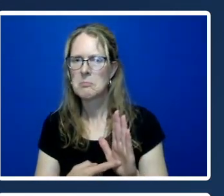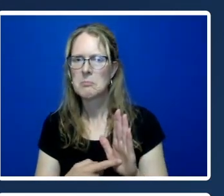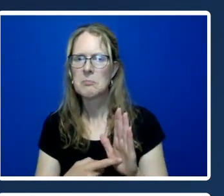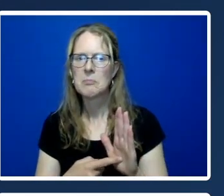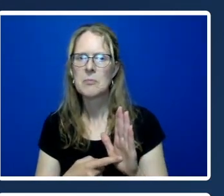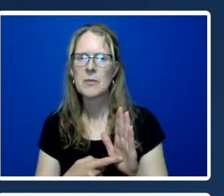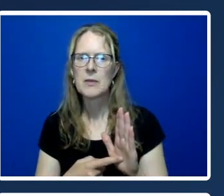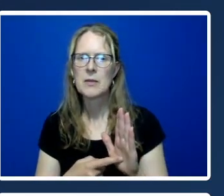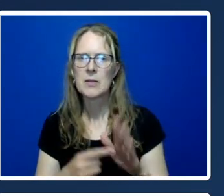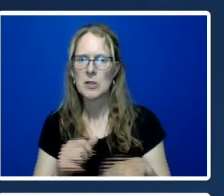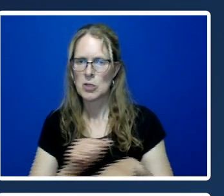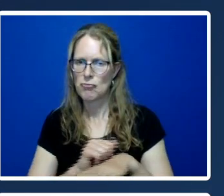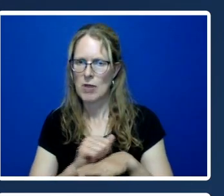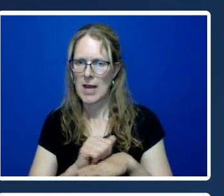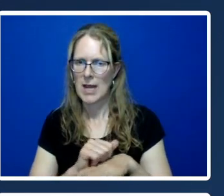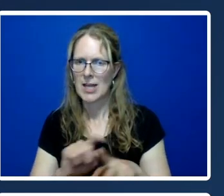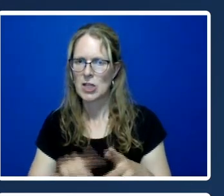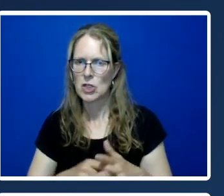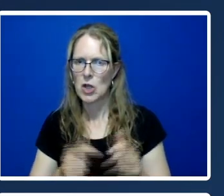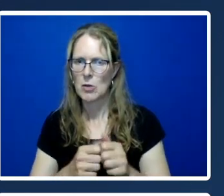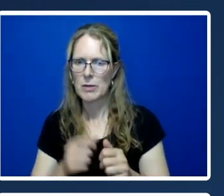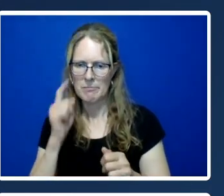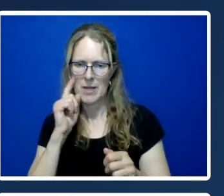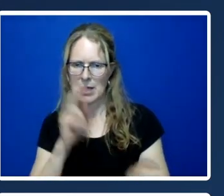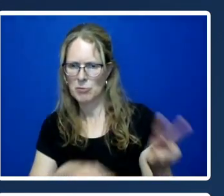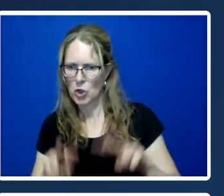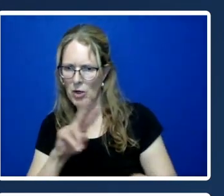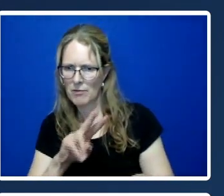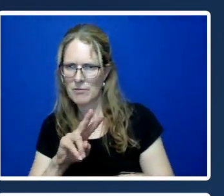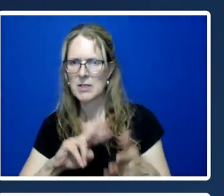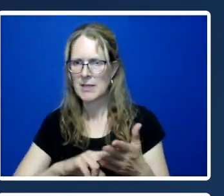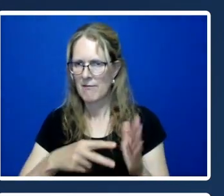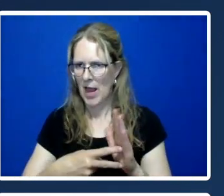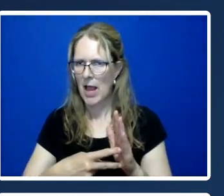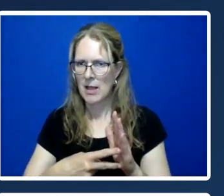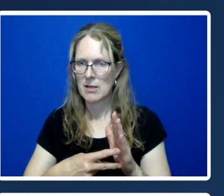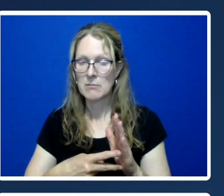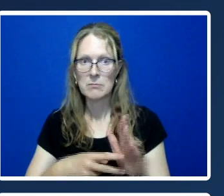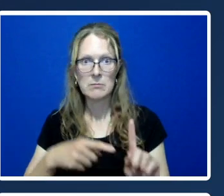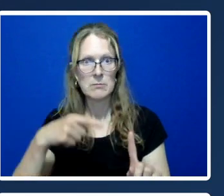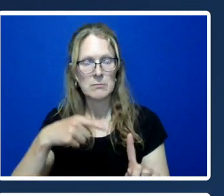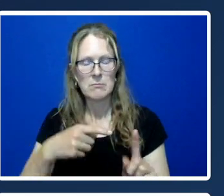Observe and Define. This was -- this is the most important step. If one does not get this right,